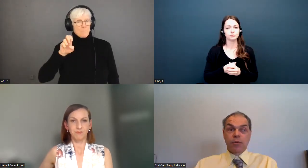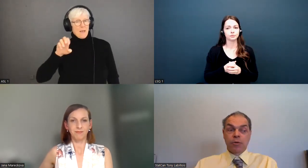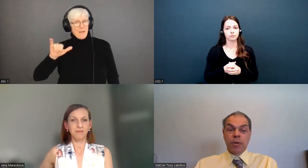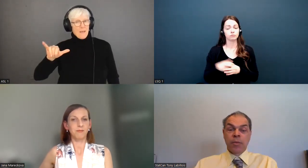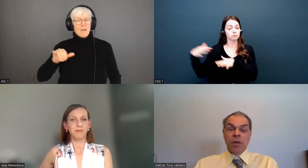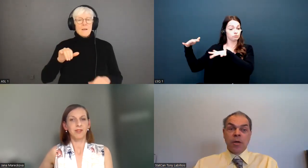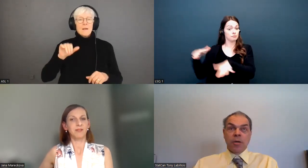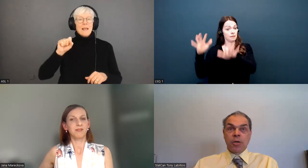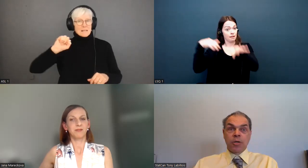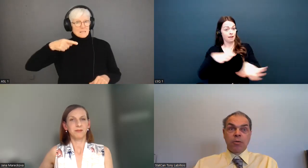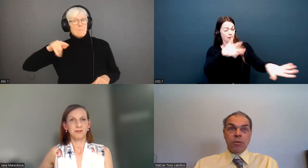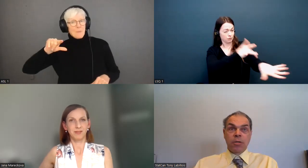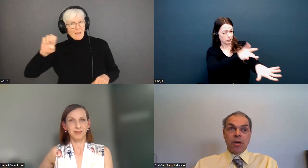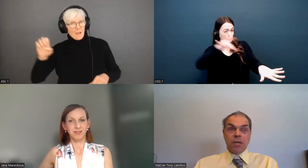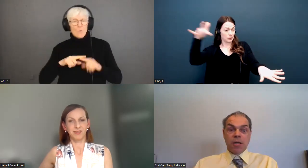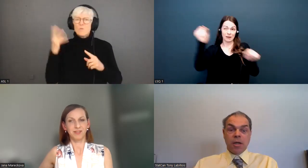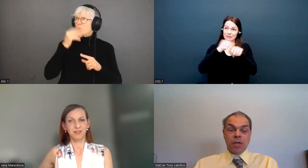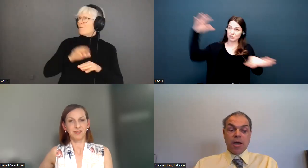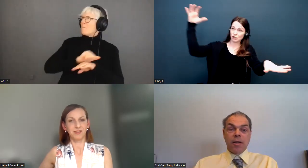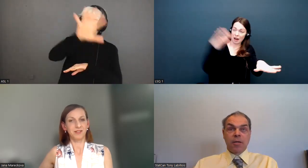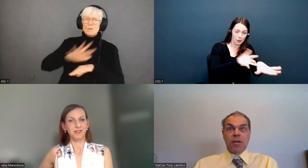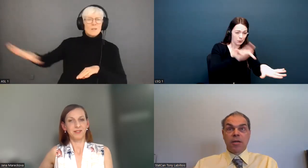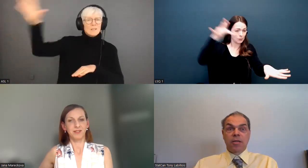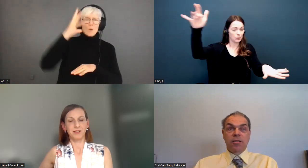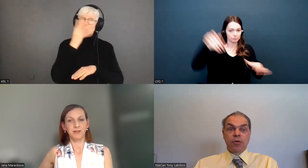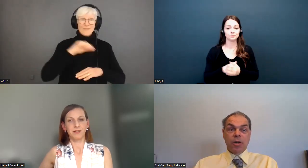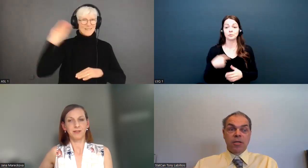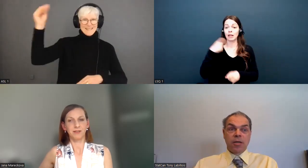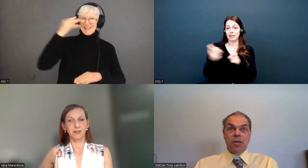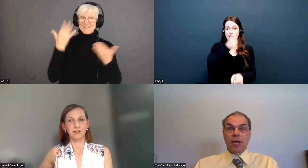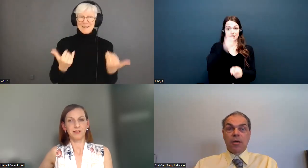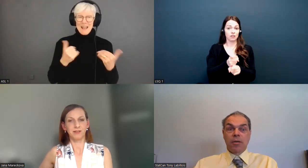the beautiful mountains and the beautiful sun as well today. I'm the Director General